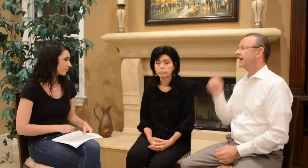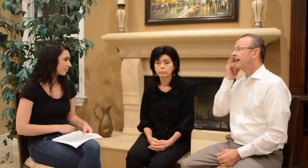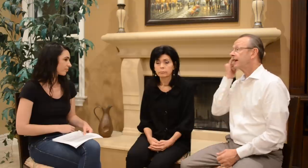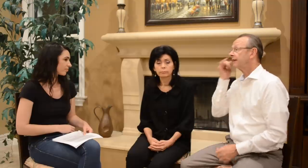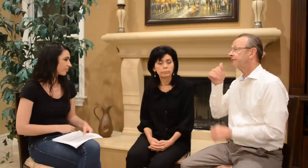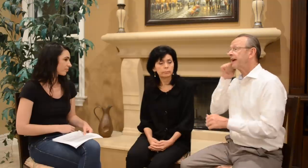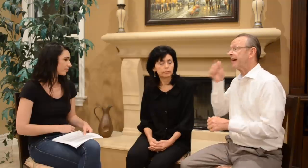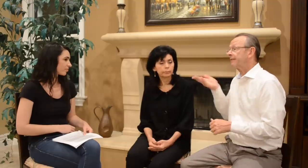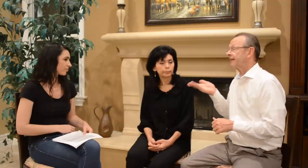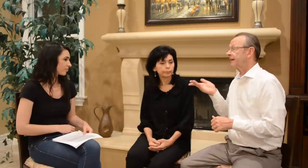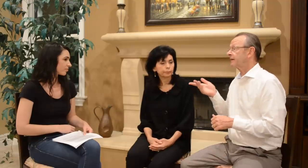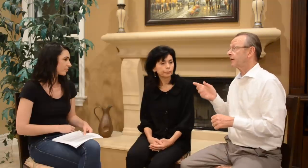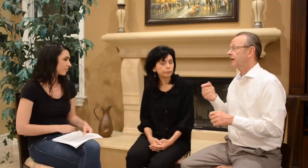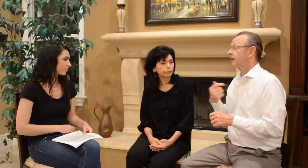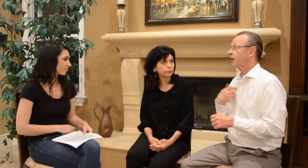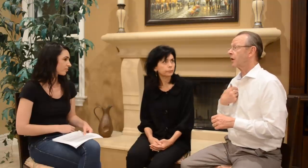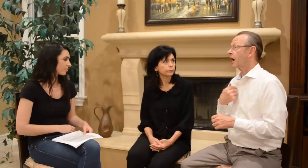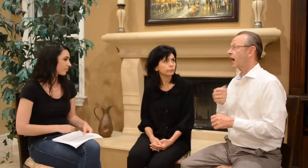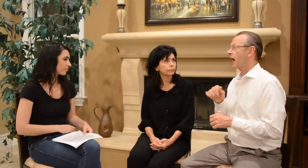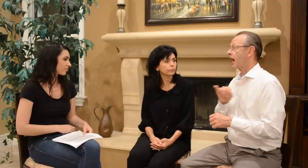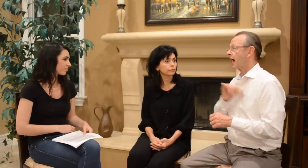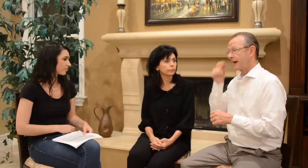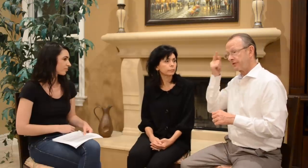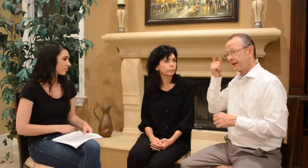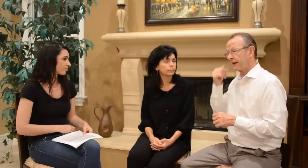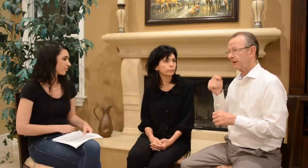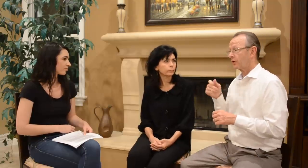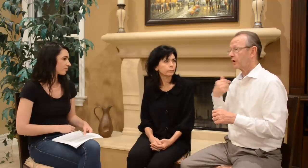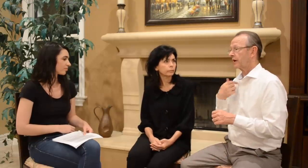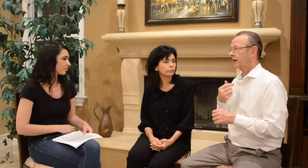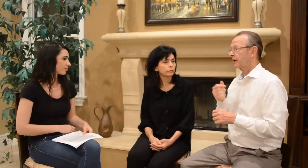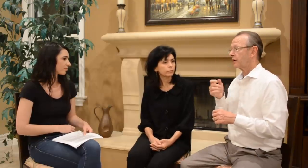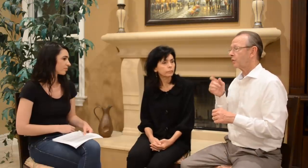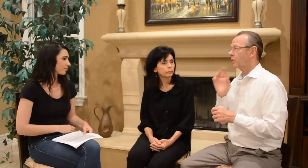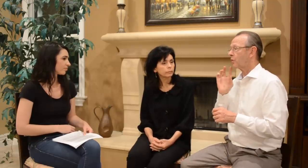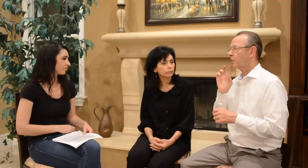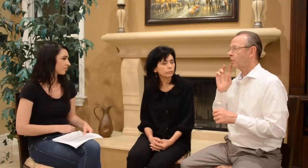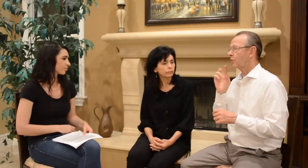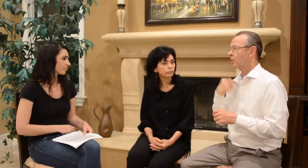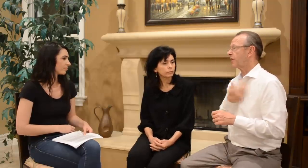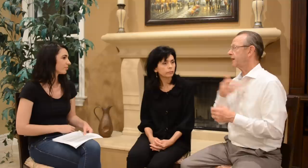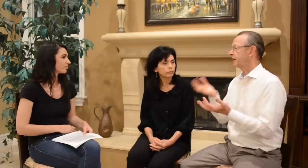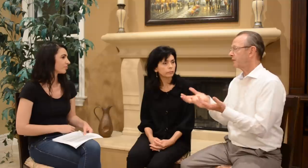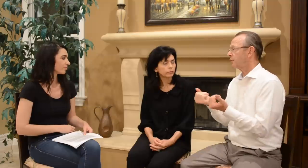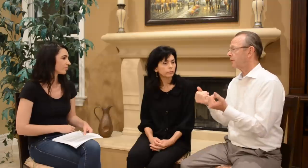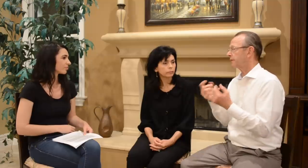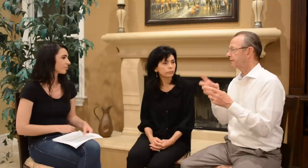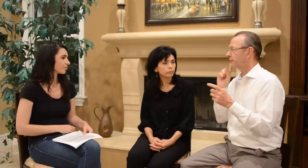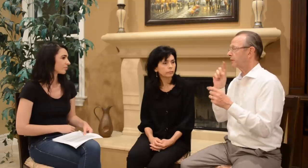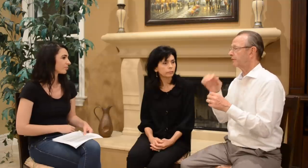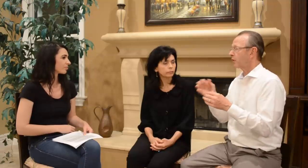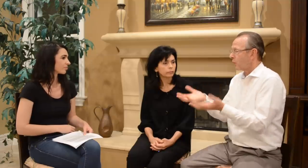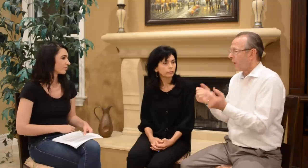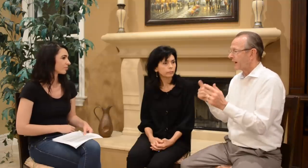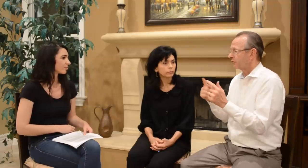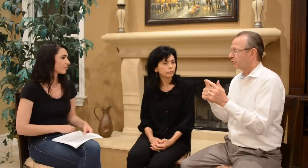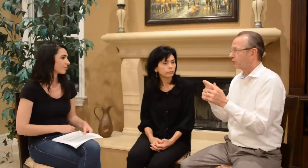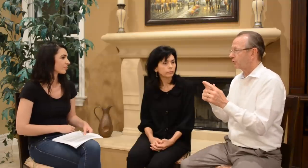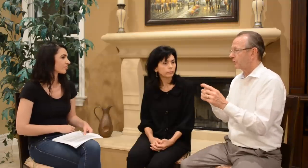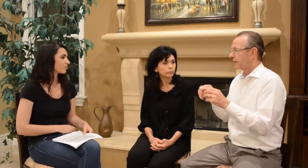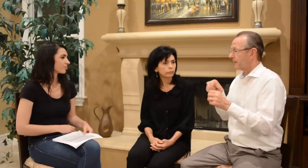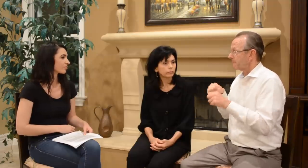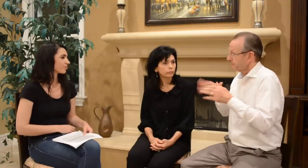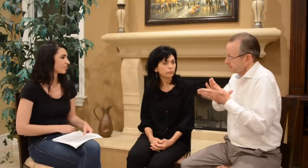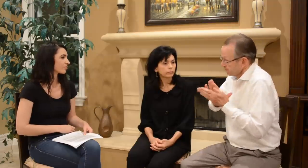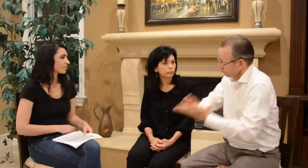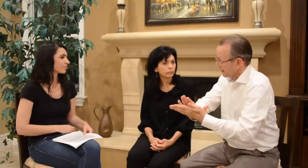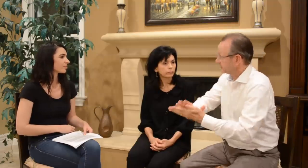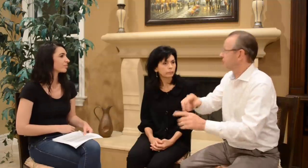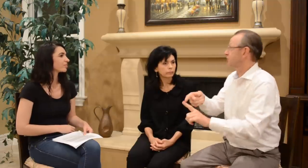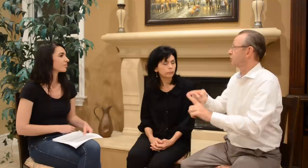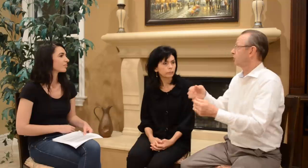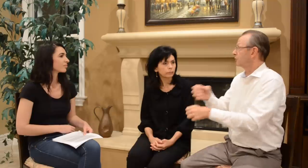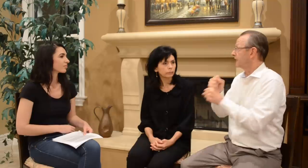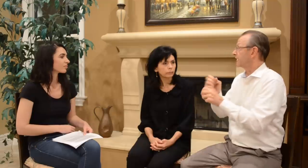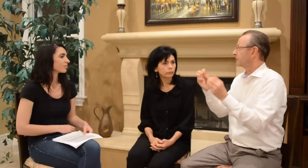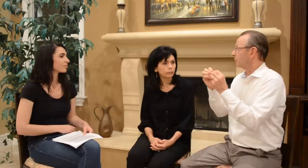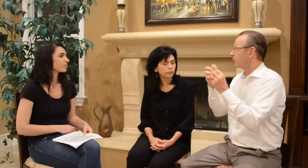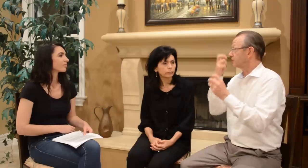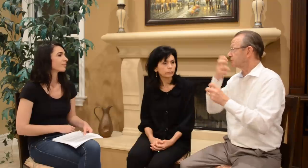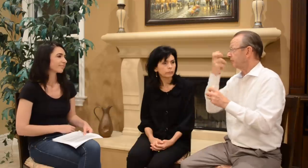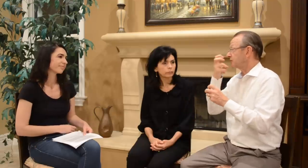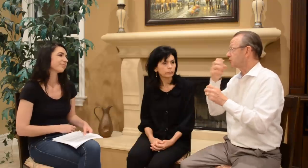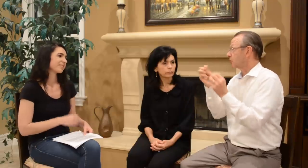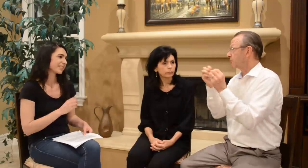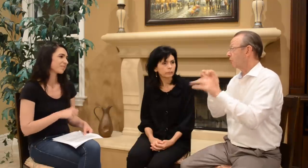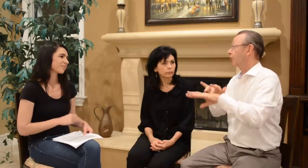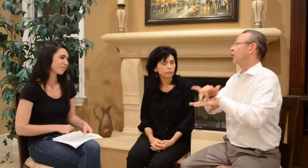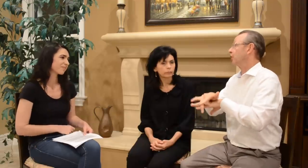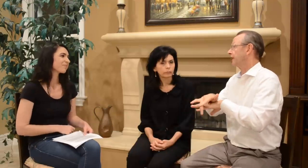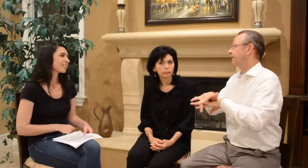If anything I think we would have wanted to press to get more speech earlier